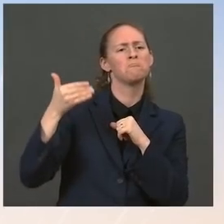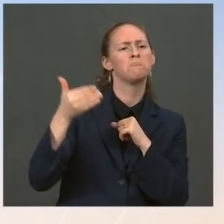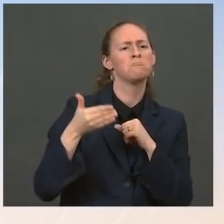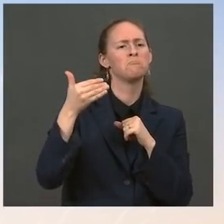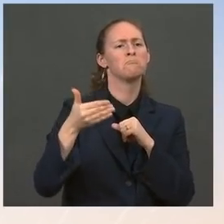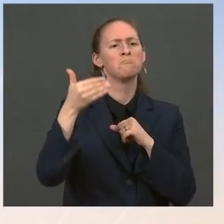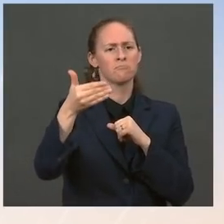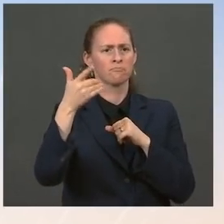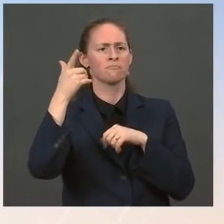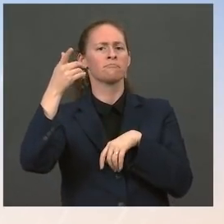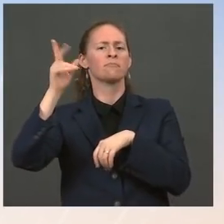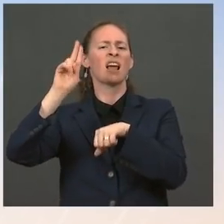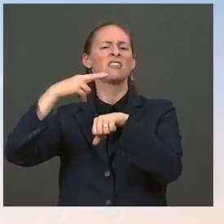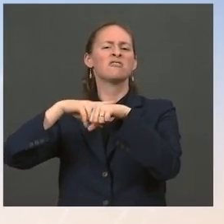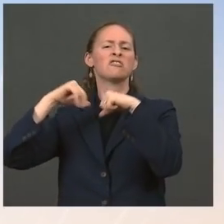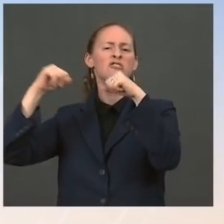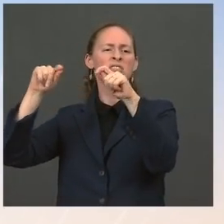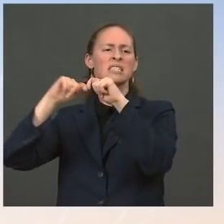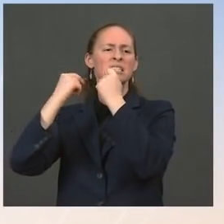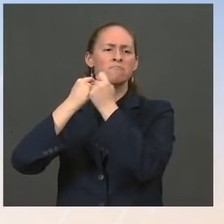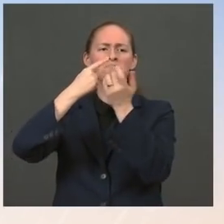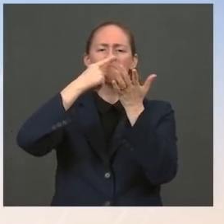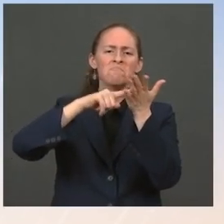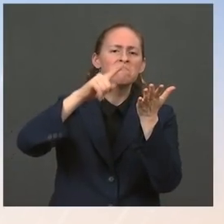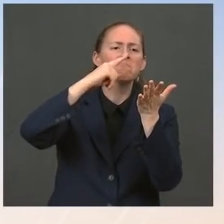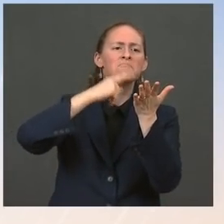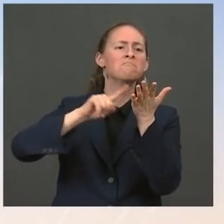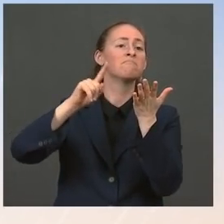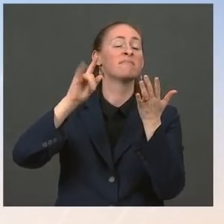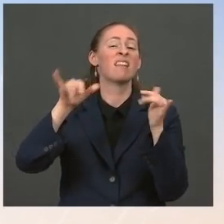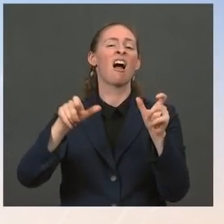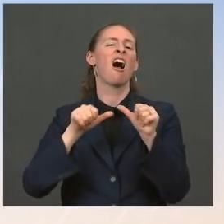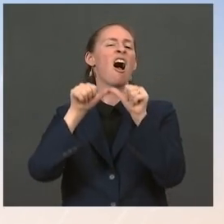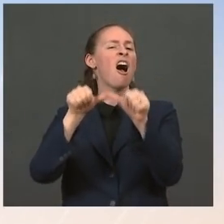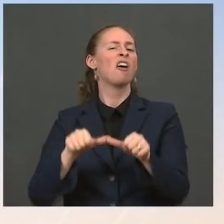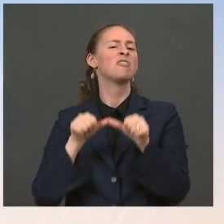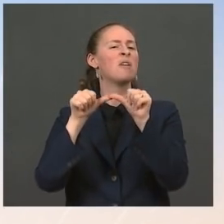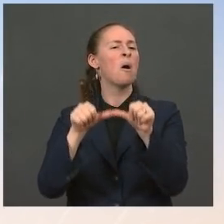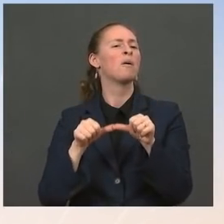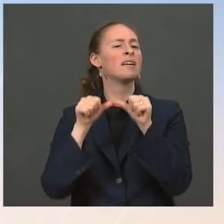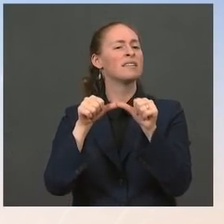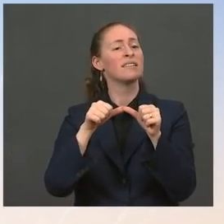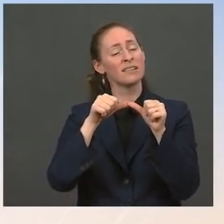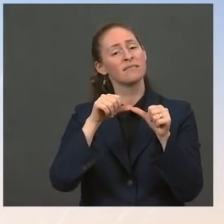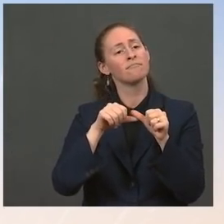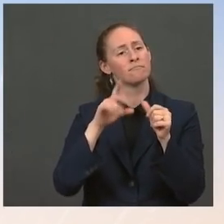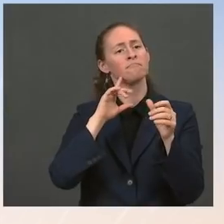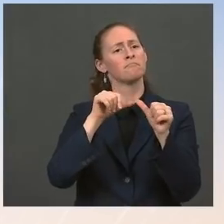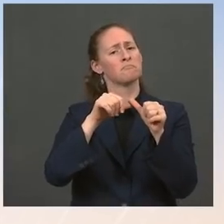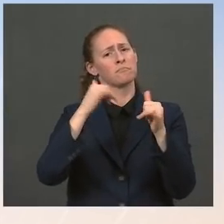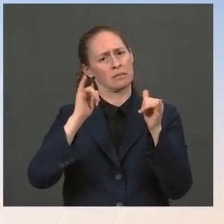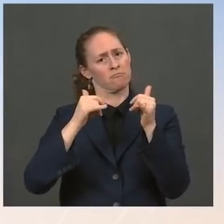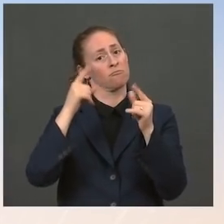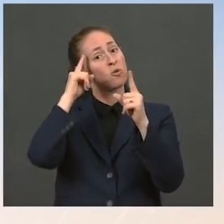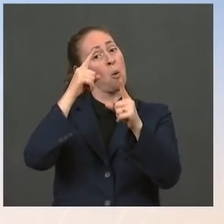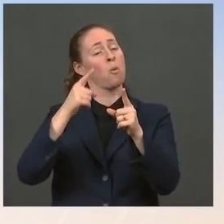about many of the issues were raised. Those are ongoing. We're continuing to strive to make progress. The Press: Can I follow up on that? The Press: And do you have any update on Afghanistan